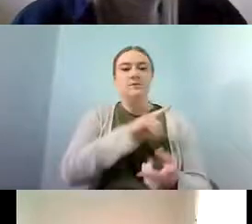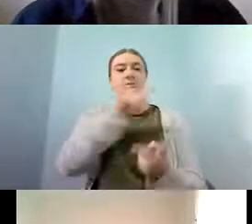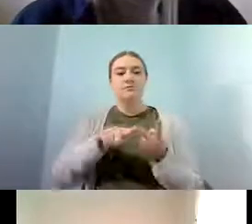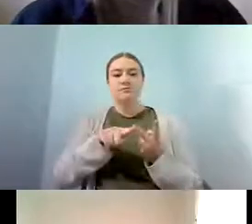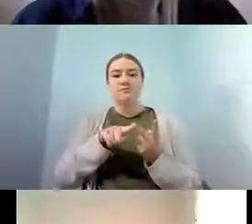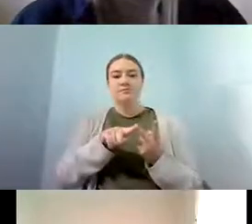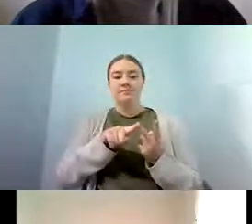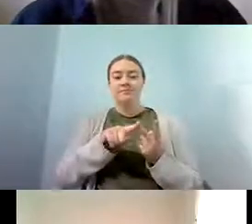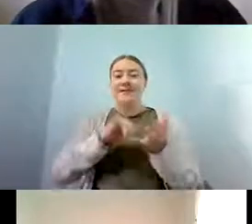severn rivers trust